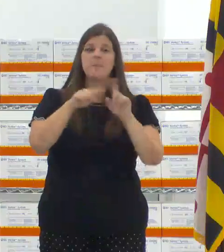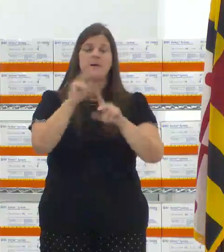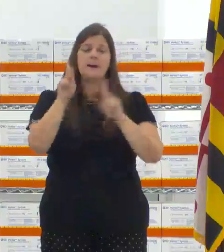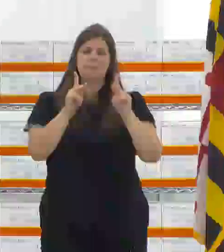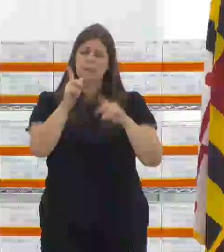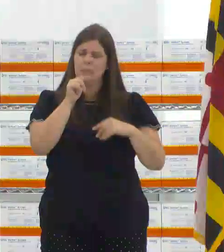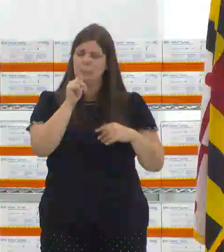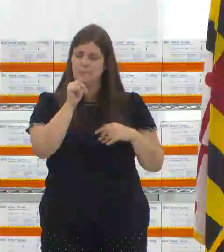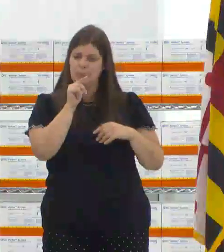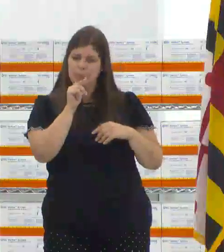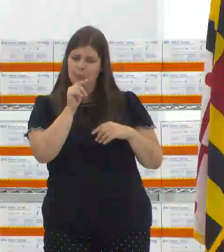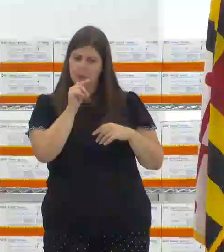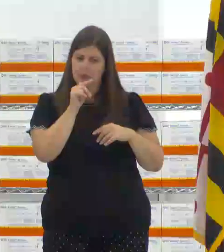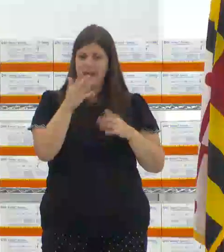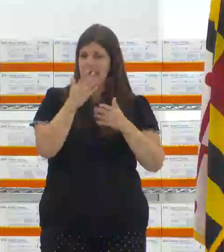[indiscernible]